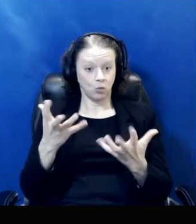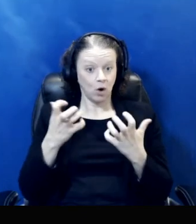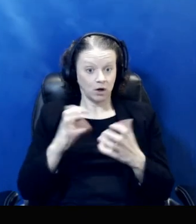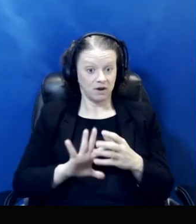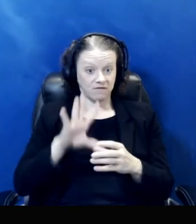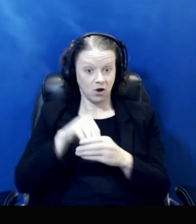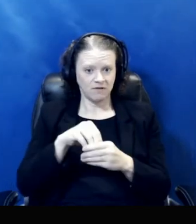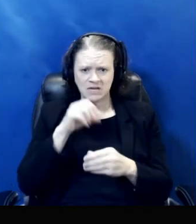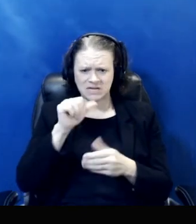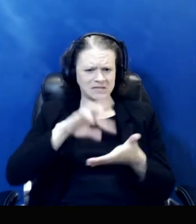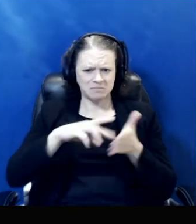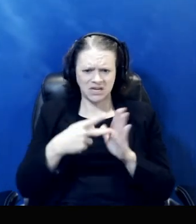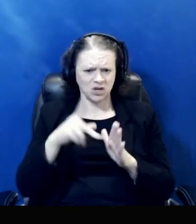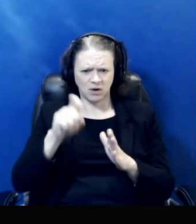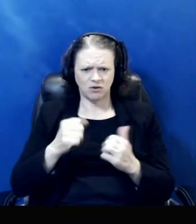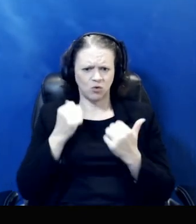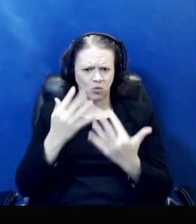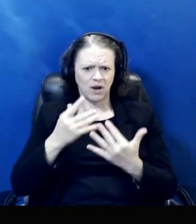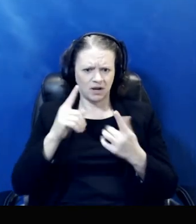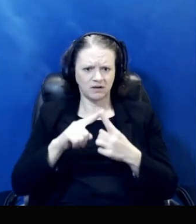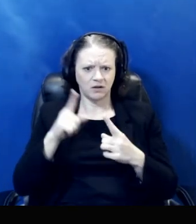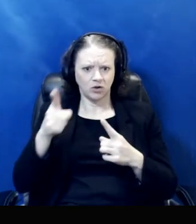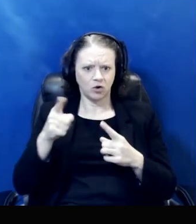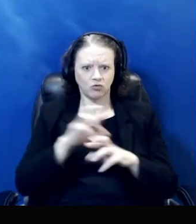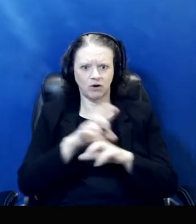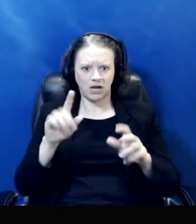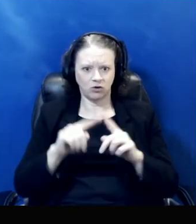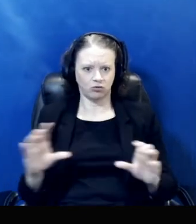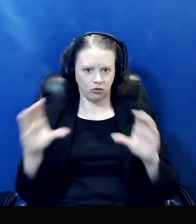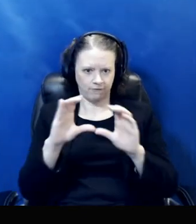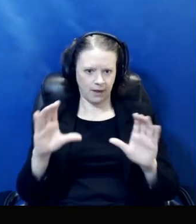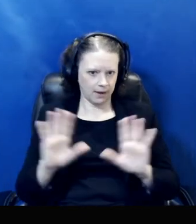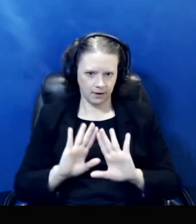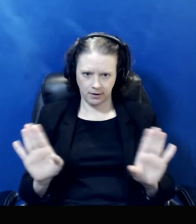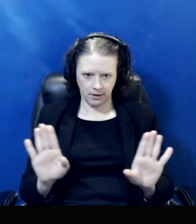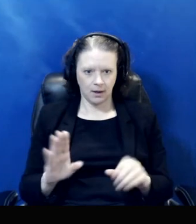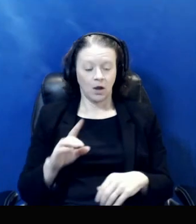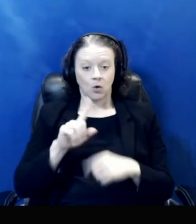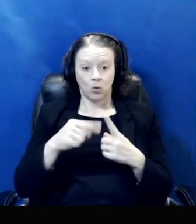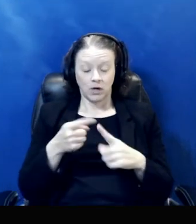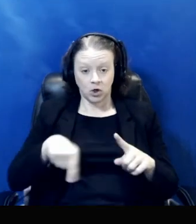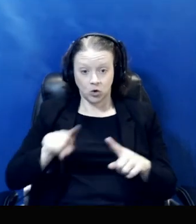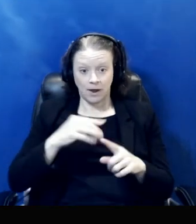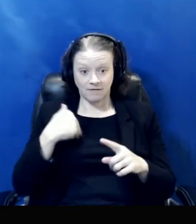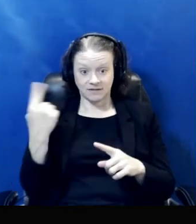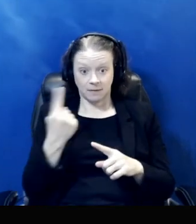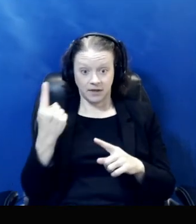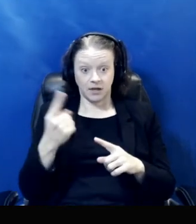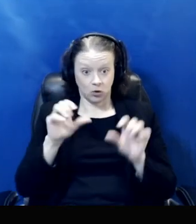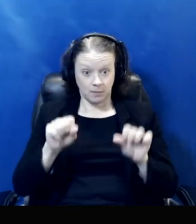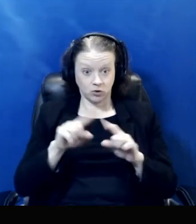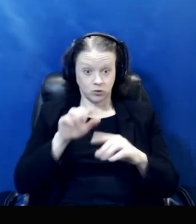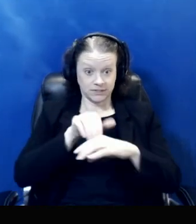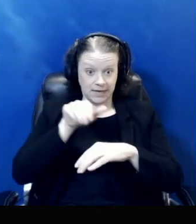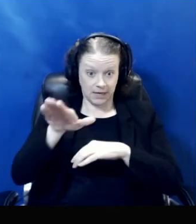have to wait until you're about to cert. Please feel free, as soon as you have something that you're able to send, to work with your team to